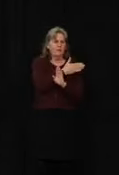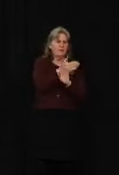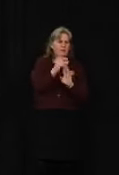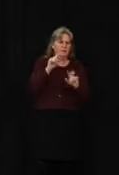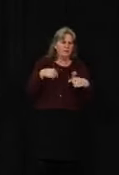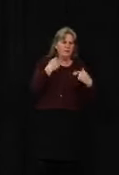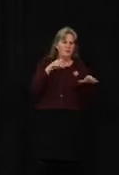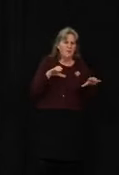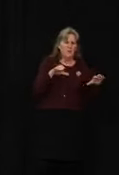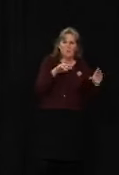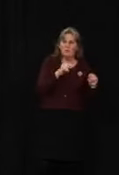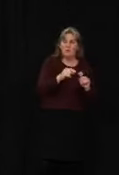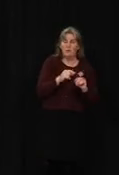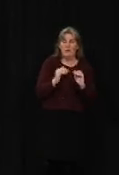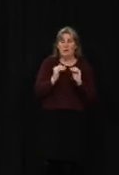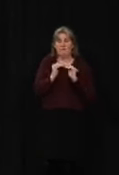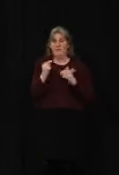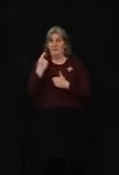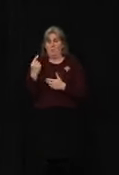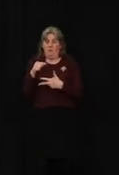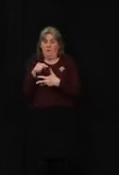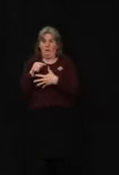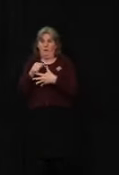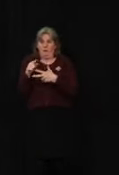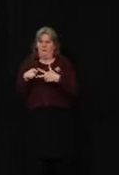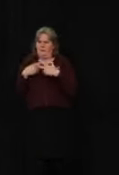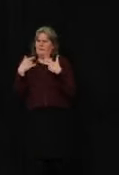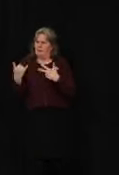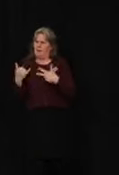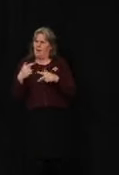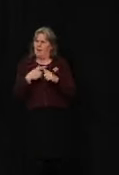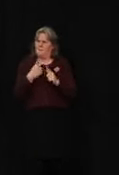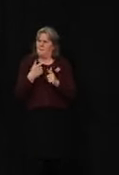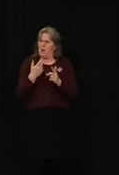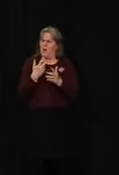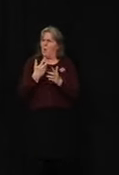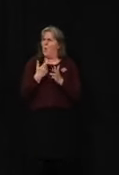under the public health and safety act will require approval of operational plans before